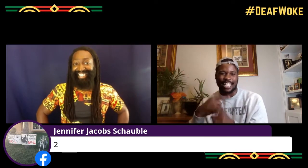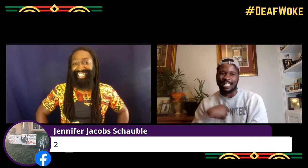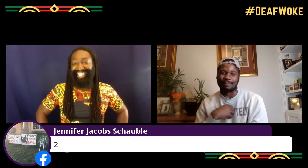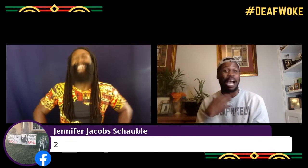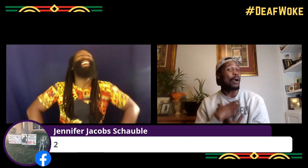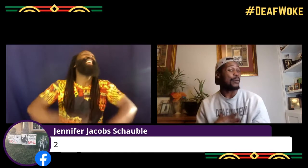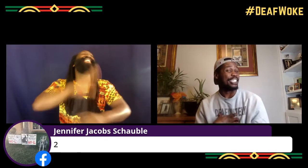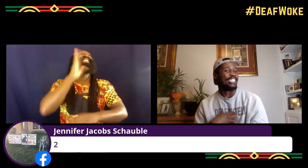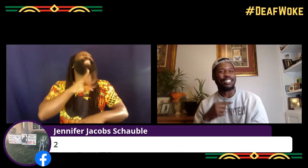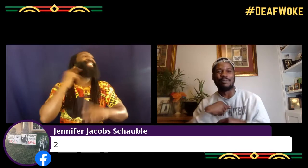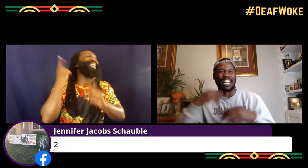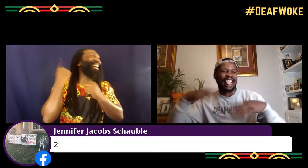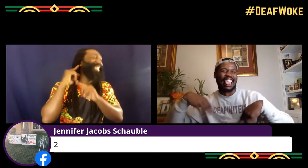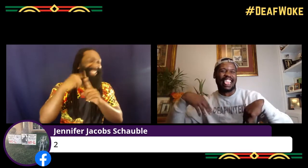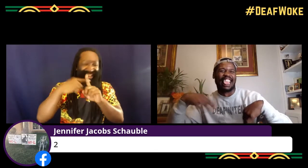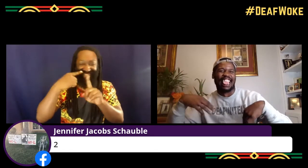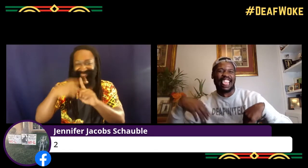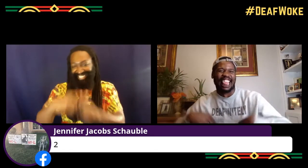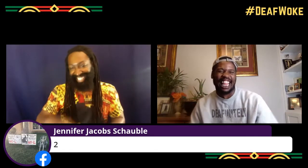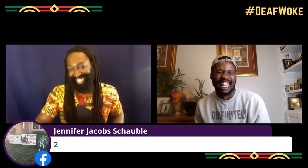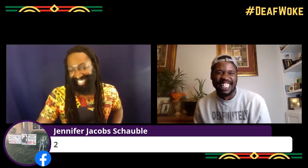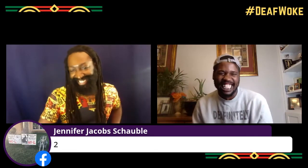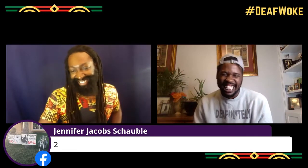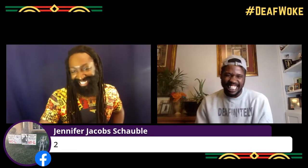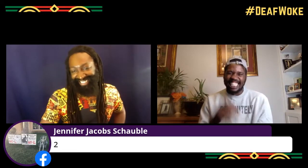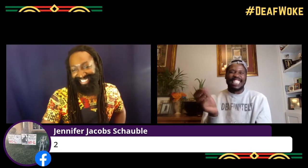I've never gone to Amsterdam, I wish but not yet.